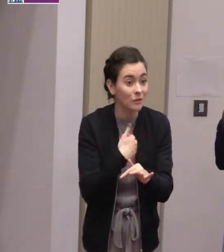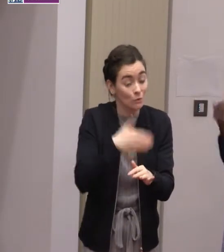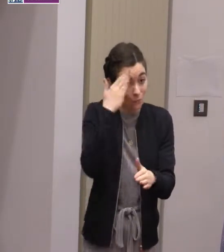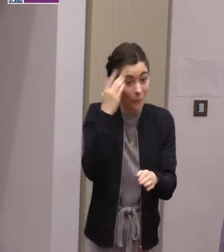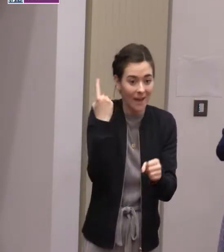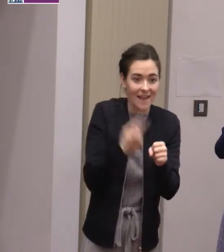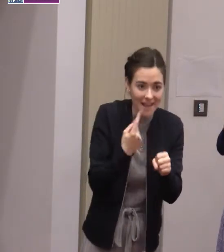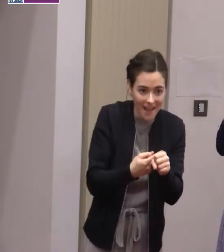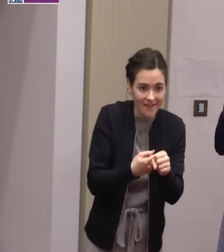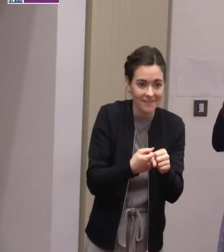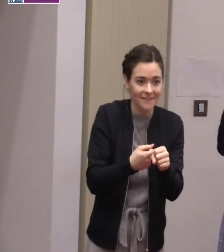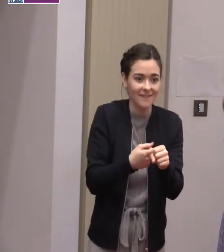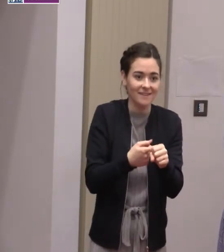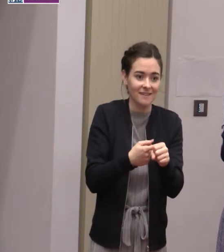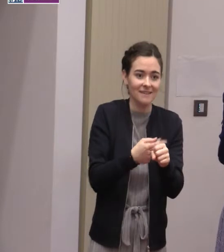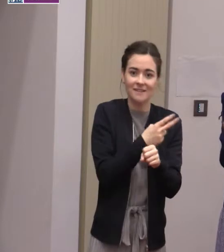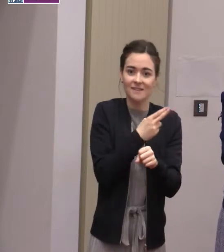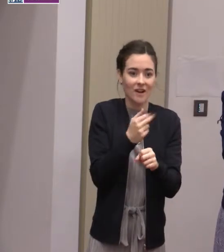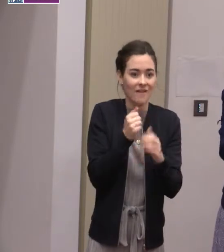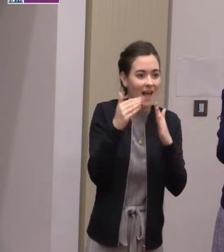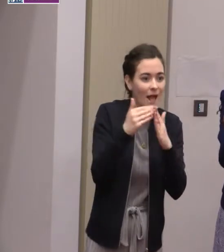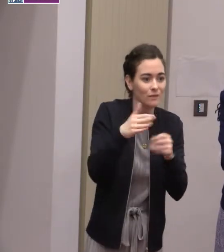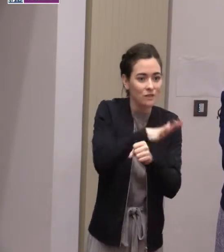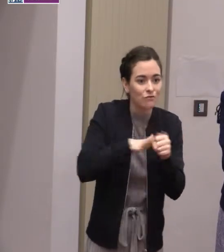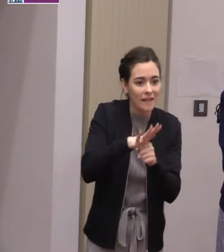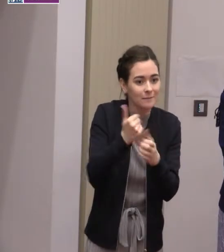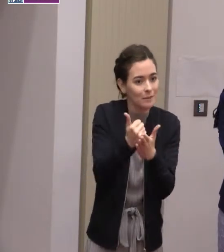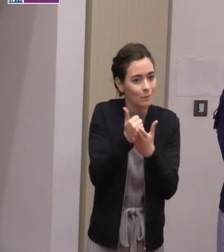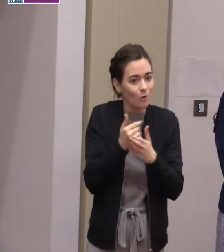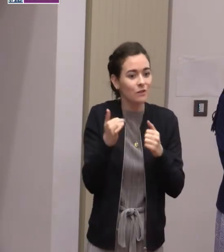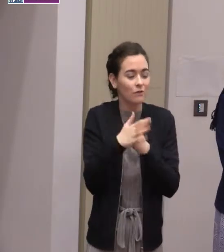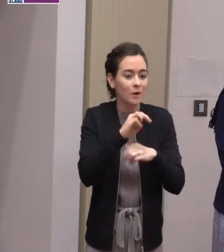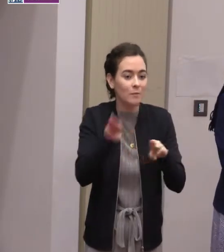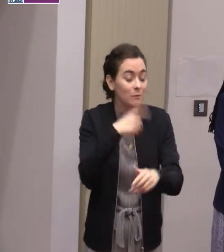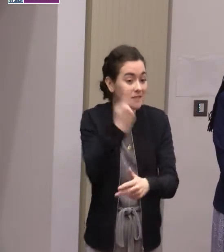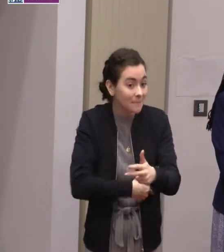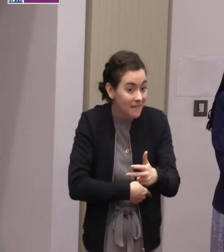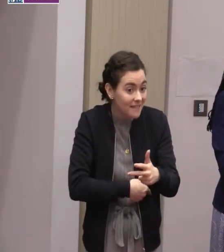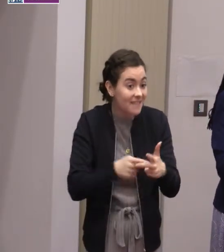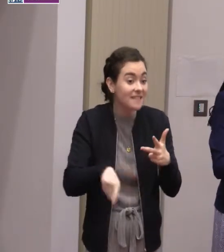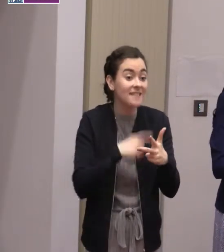Also, living arrangements for those persons with disabilities, she finds it difficult